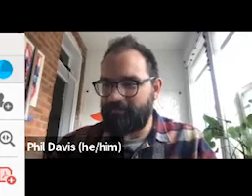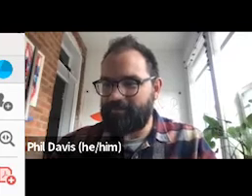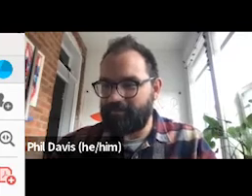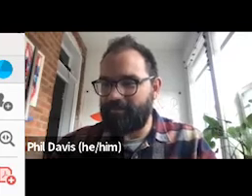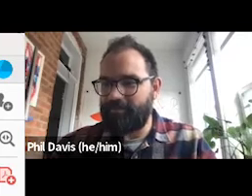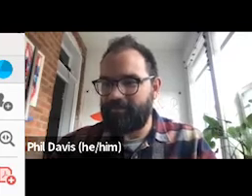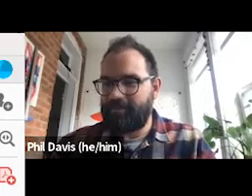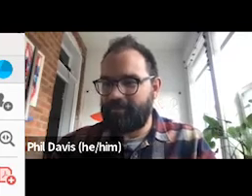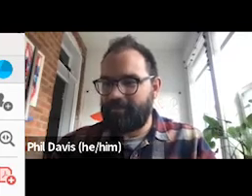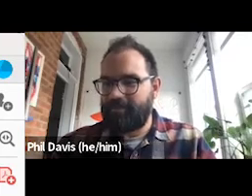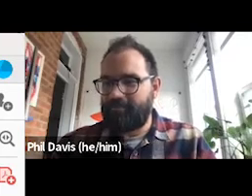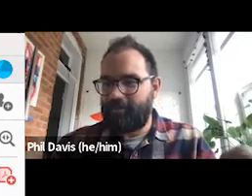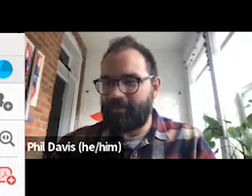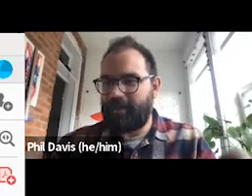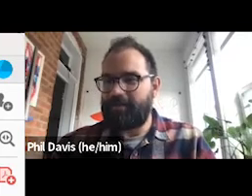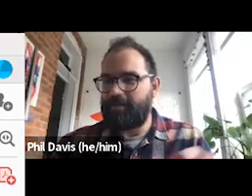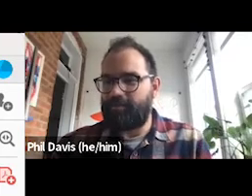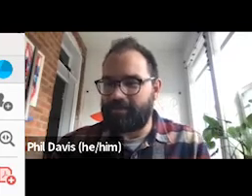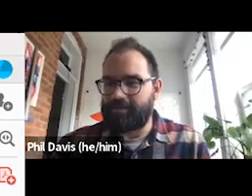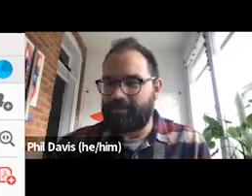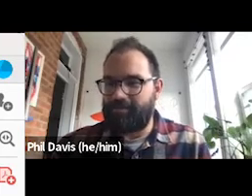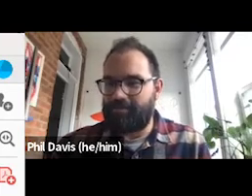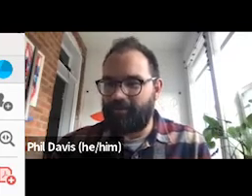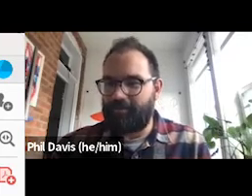have to put that in your budget.